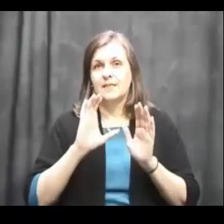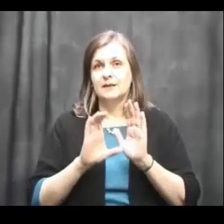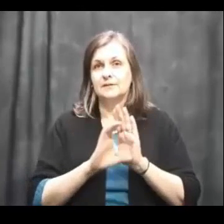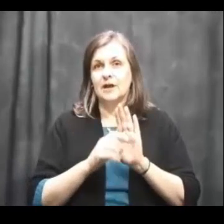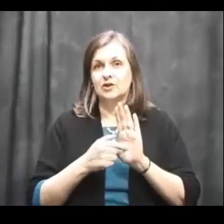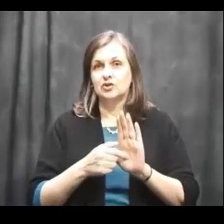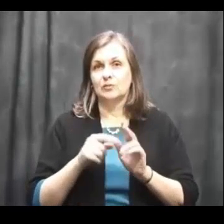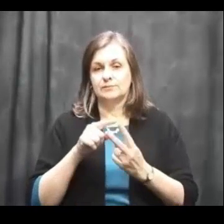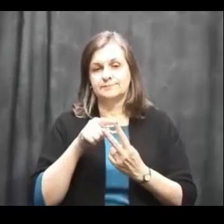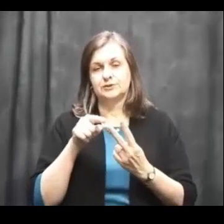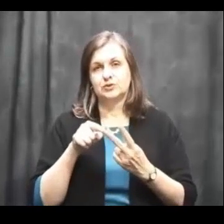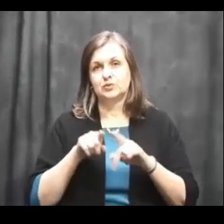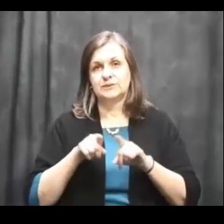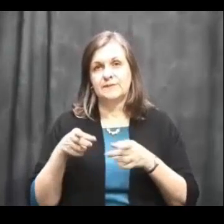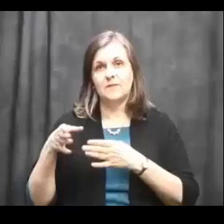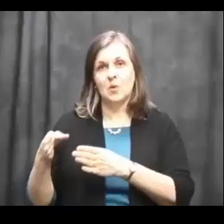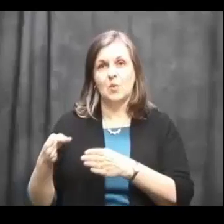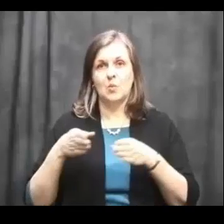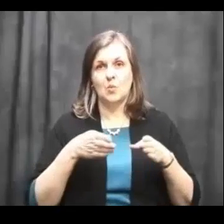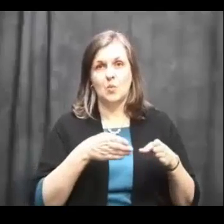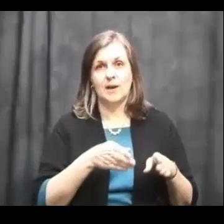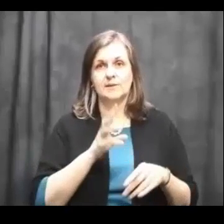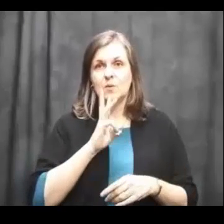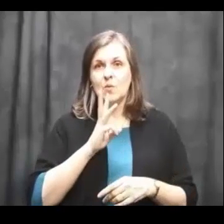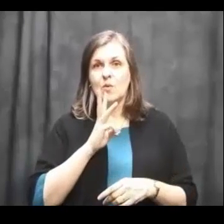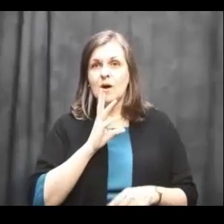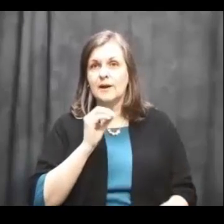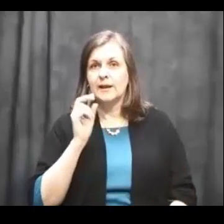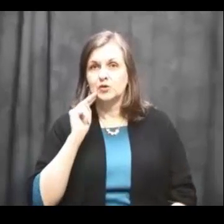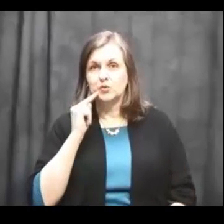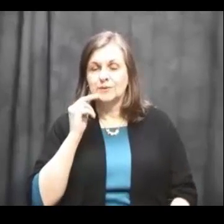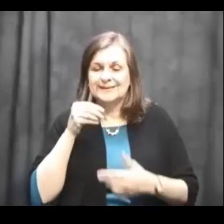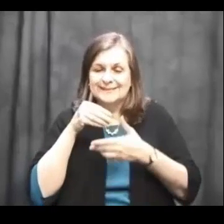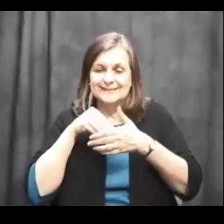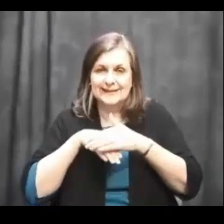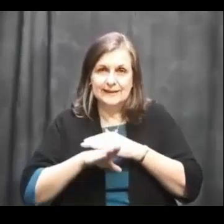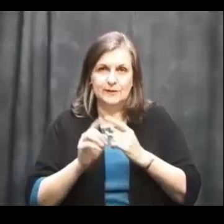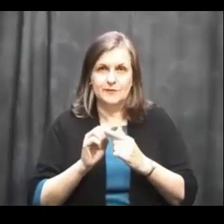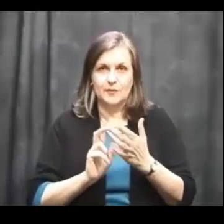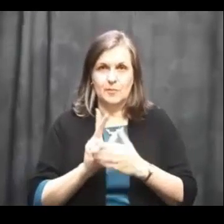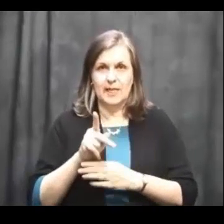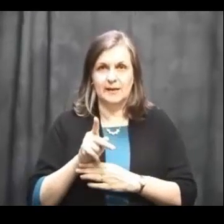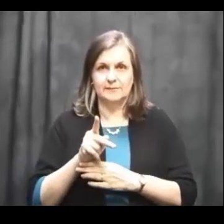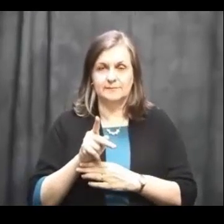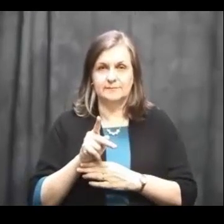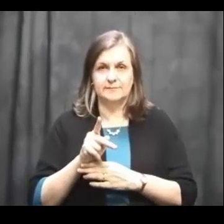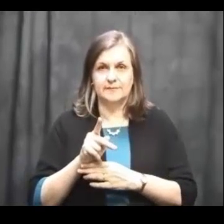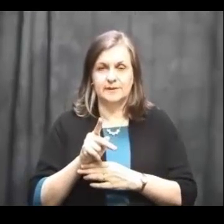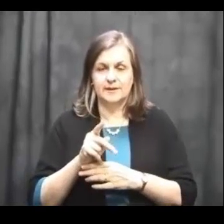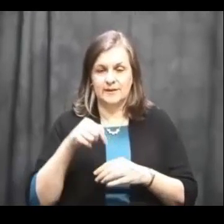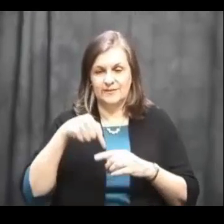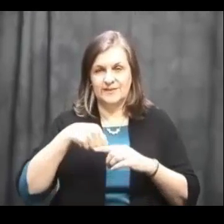are two particular routes that allow water and nutrients to enter the plant